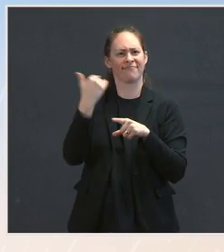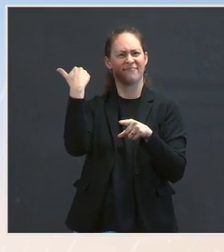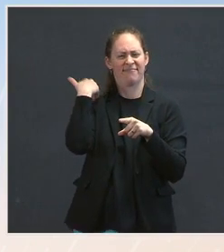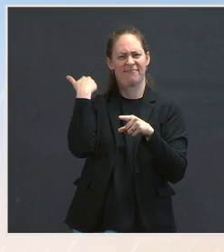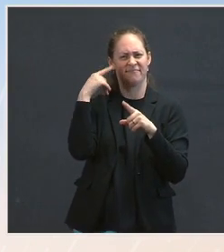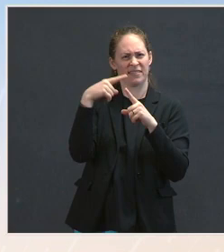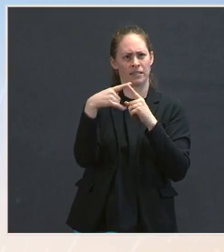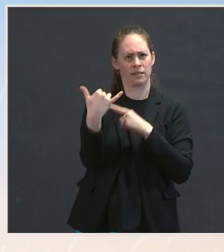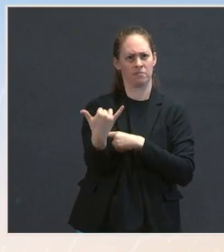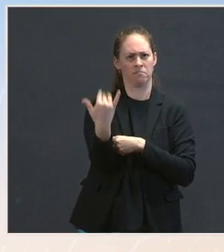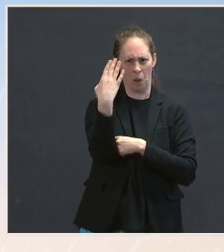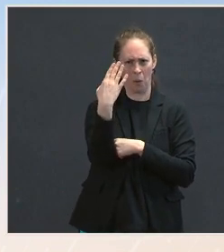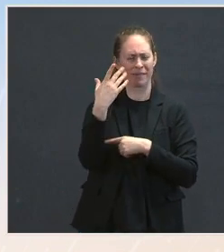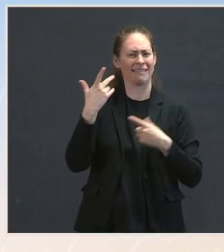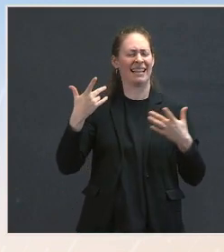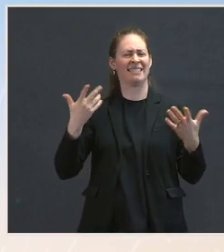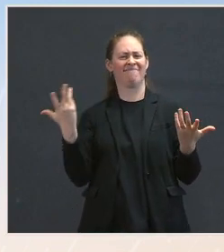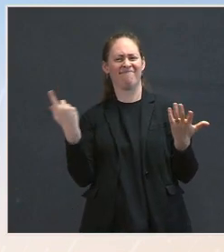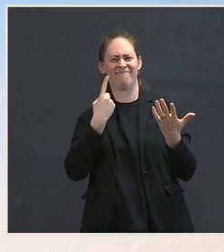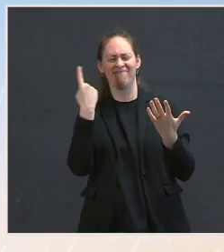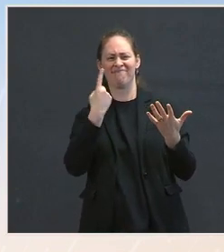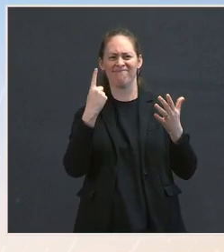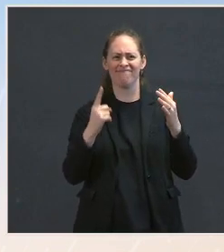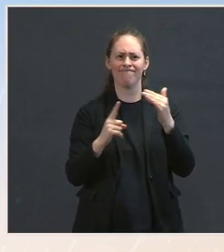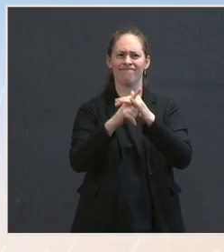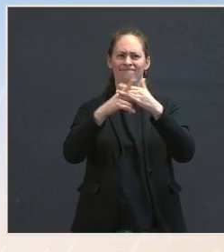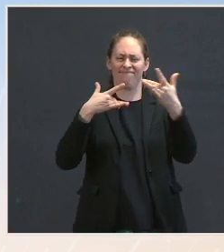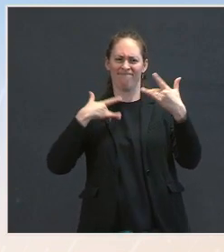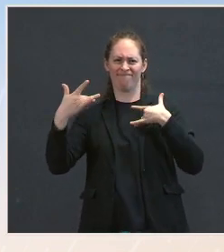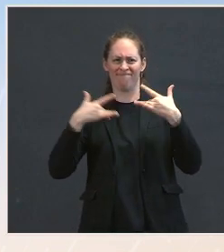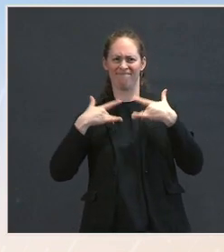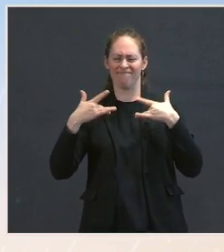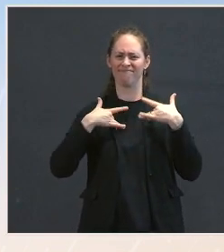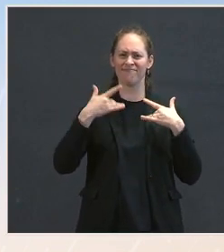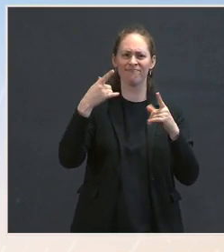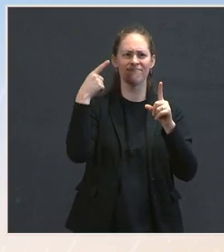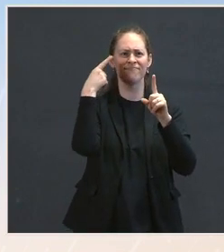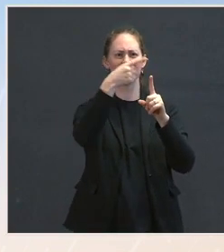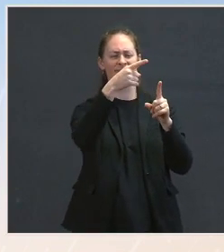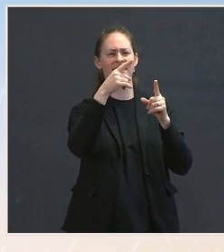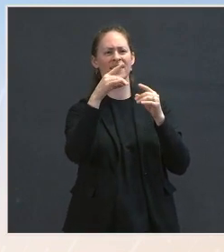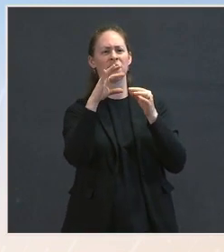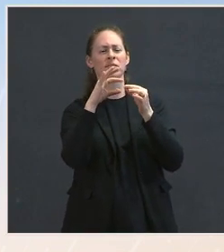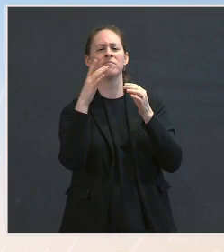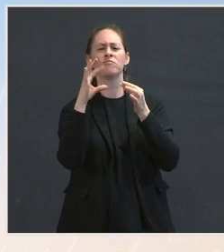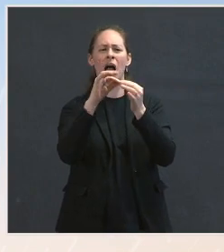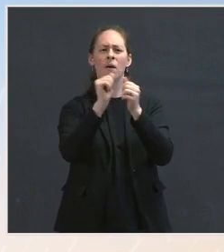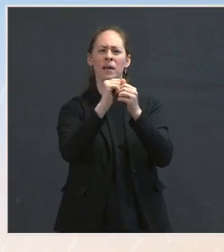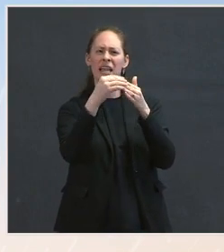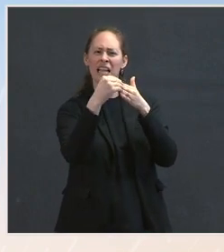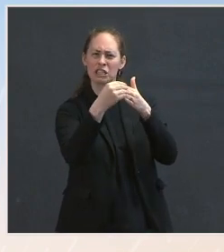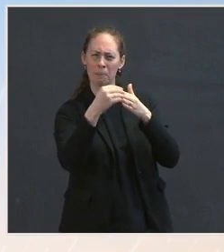I guess, with the leadership. Quote, "It's clear that the leadership can do better, and so that's our hope." Can you clarify whether you want a change